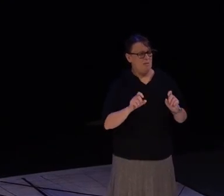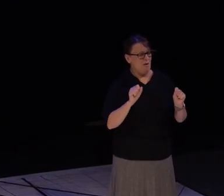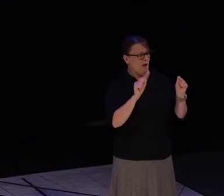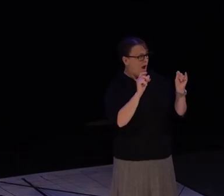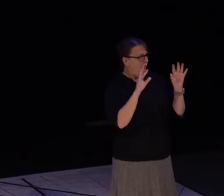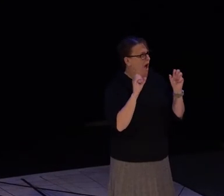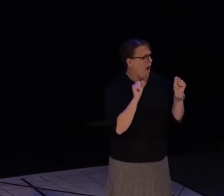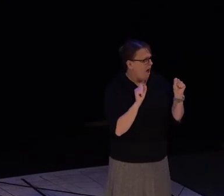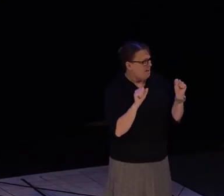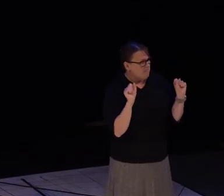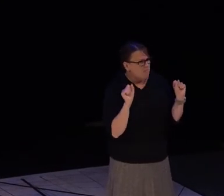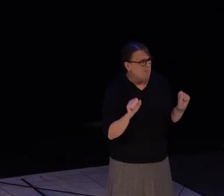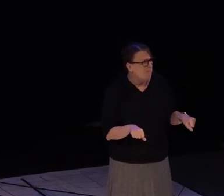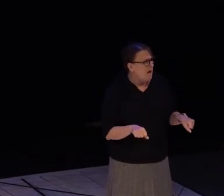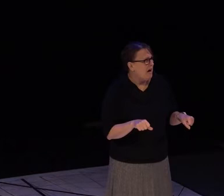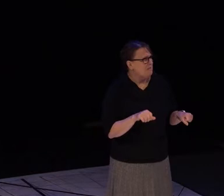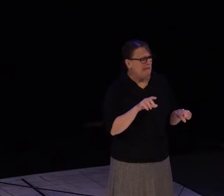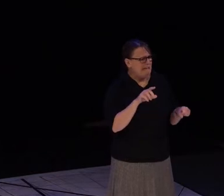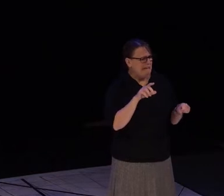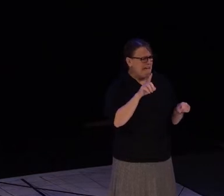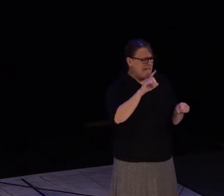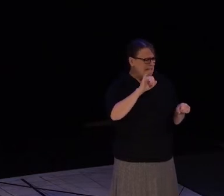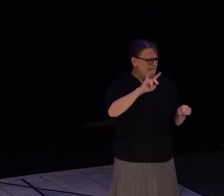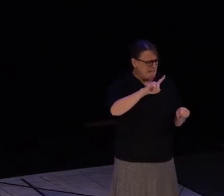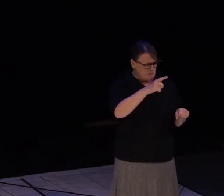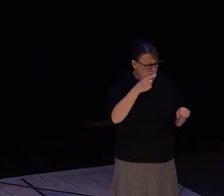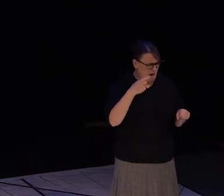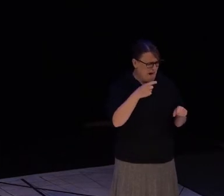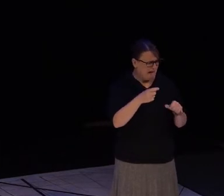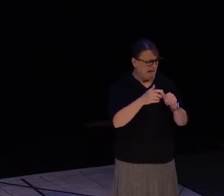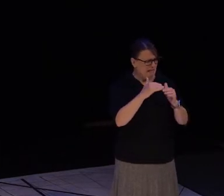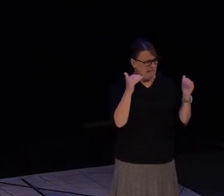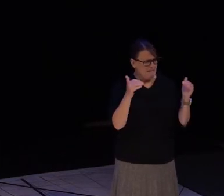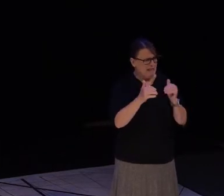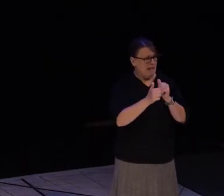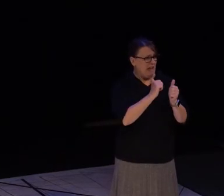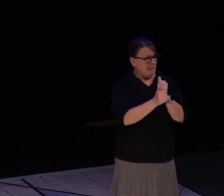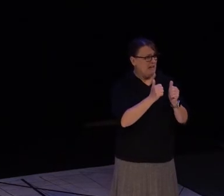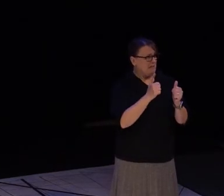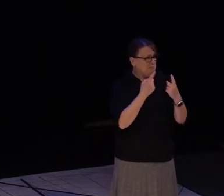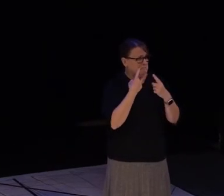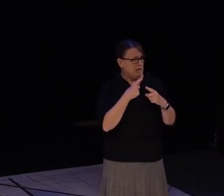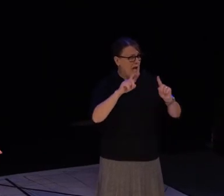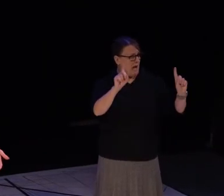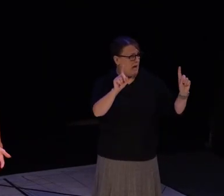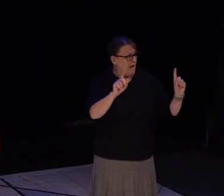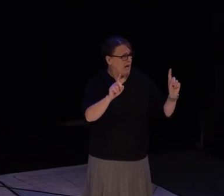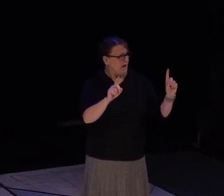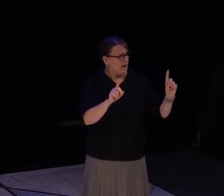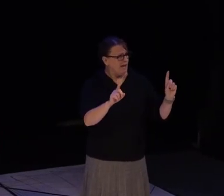that there could be this division one level athlete excelling at high athleticism. The fact that I blew people's minds